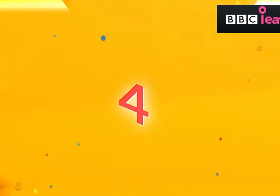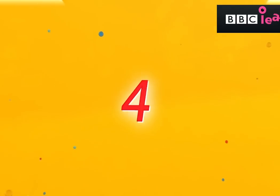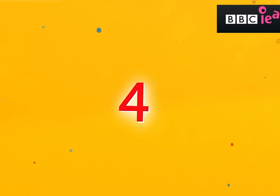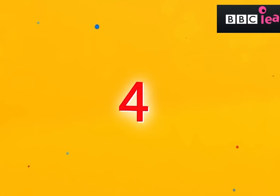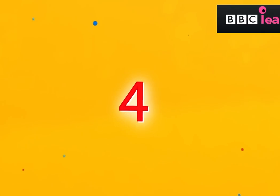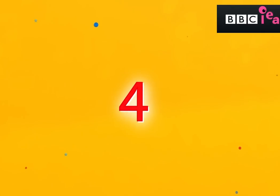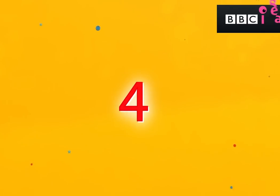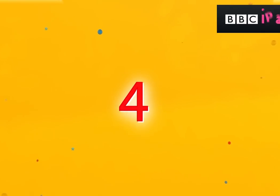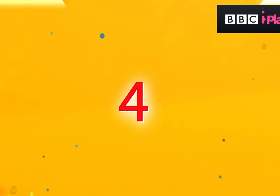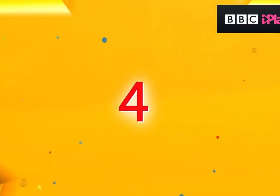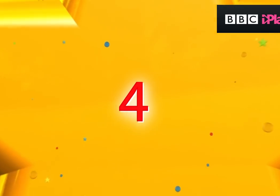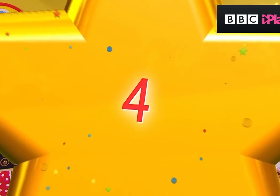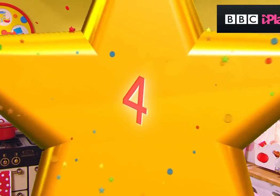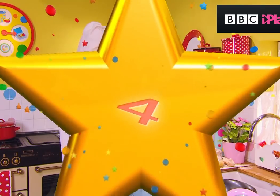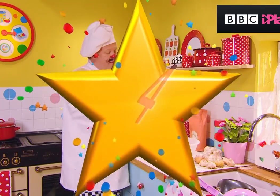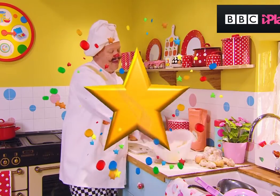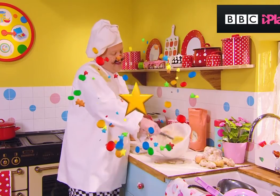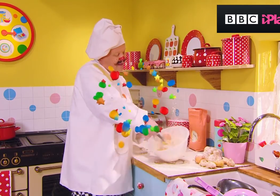number four